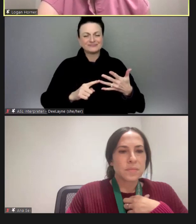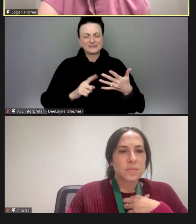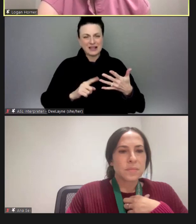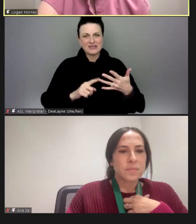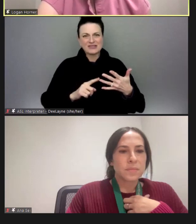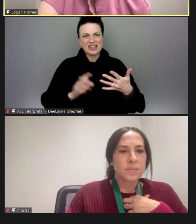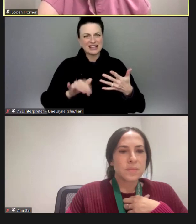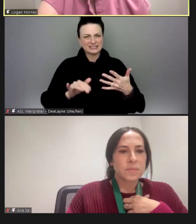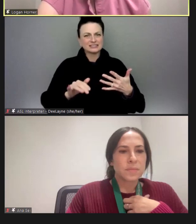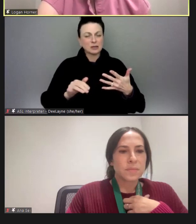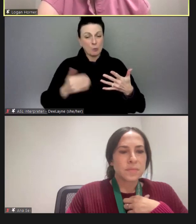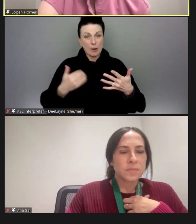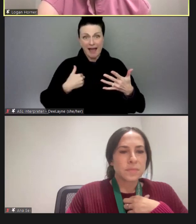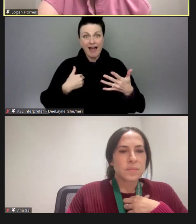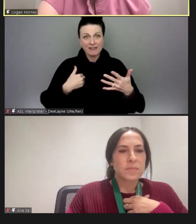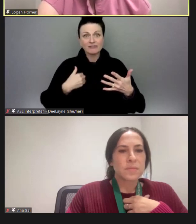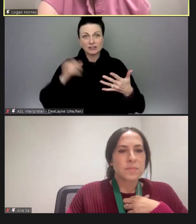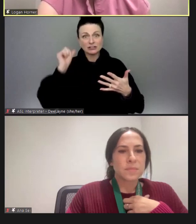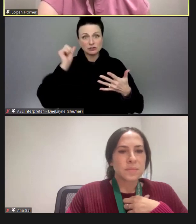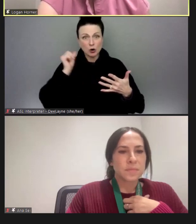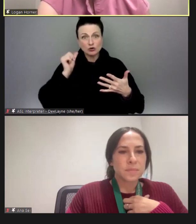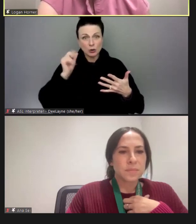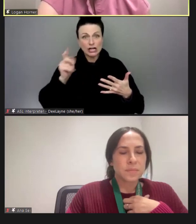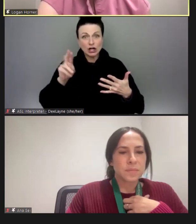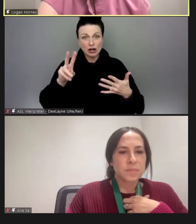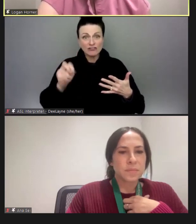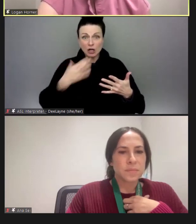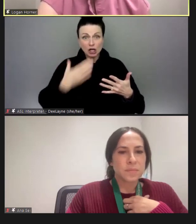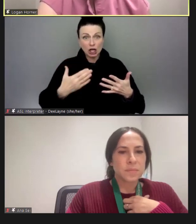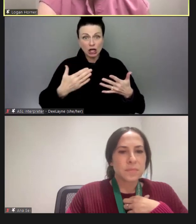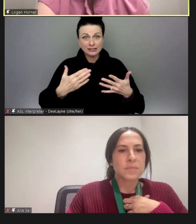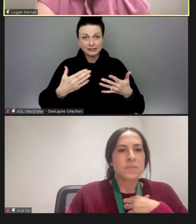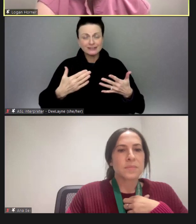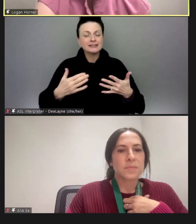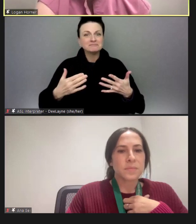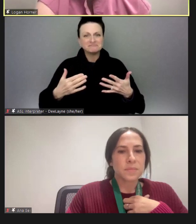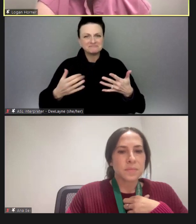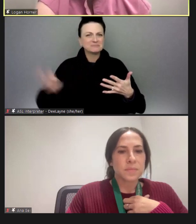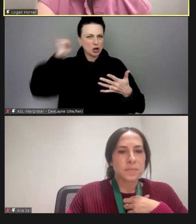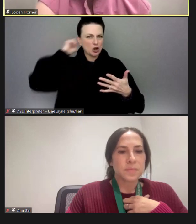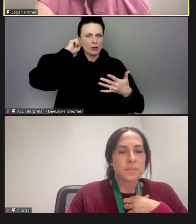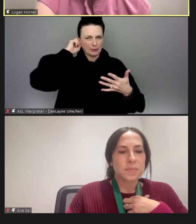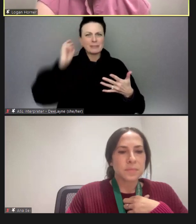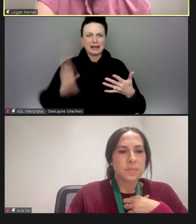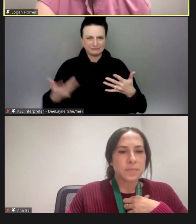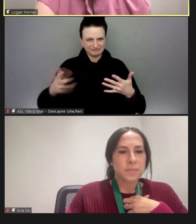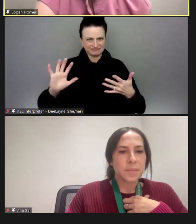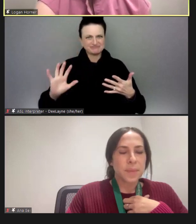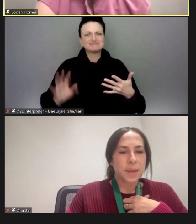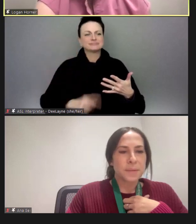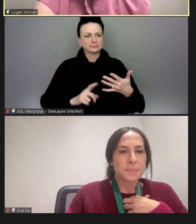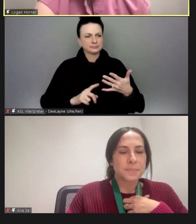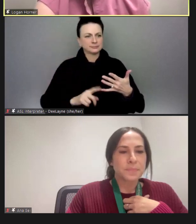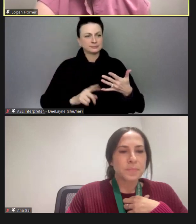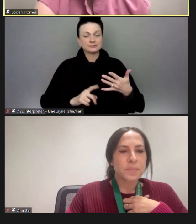where we have a good auditory nerve and we've received a cayer